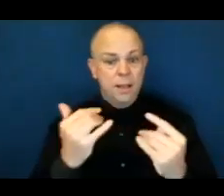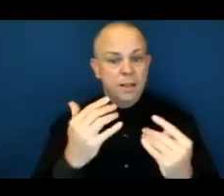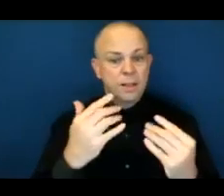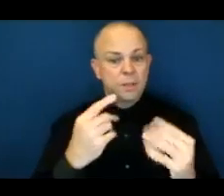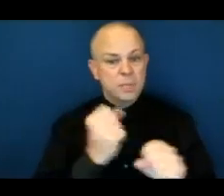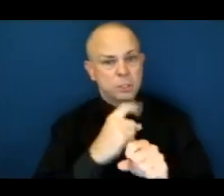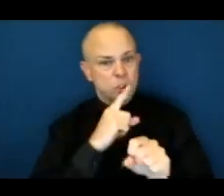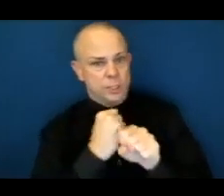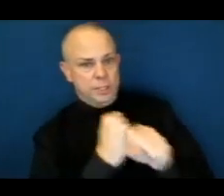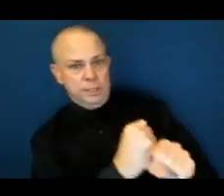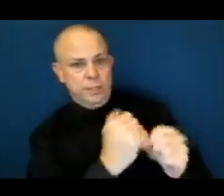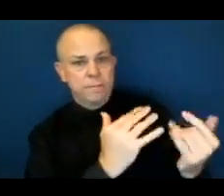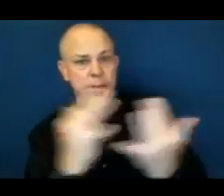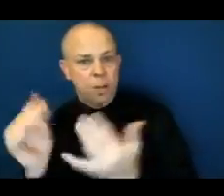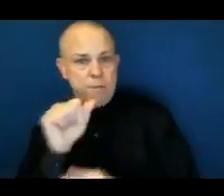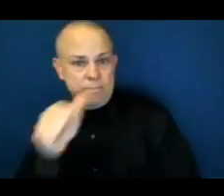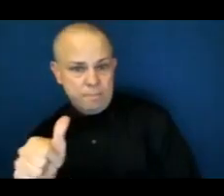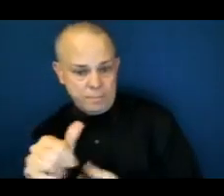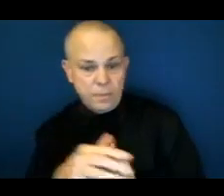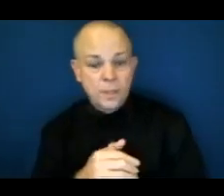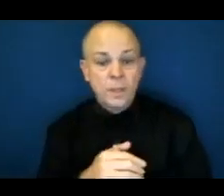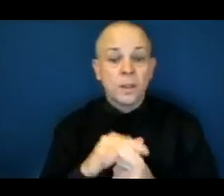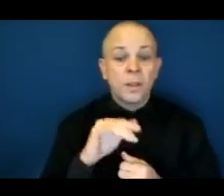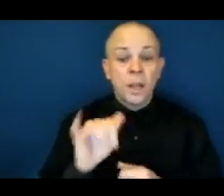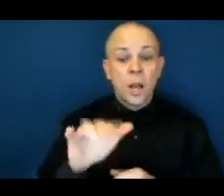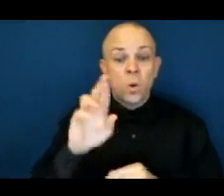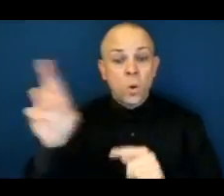that splits the two wildernesses uh right now we're